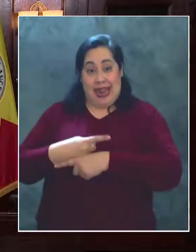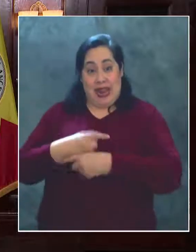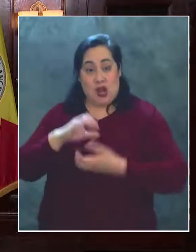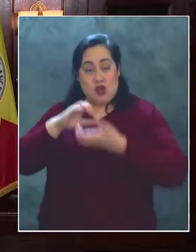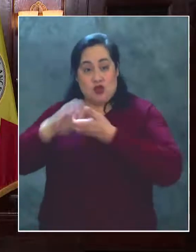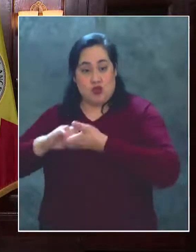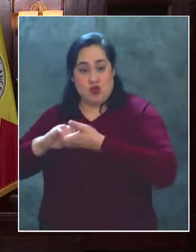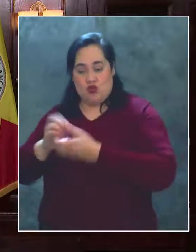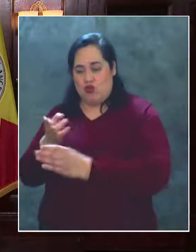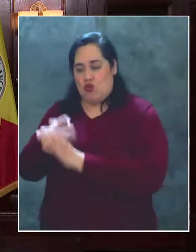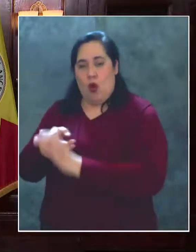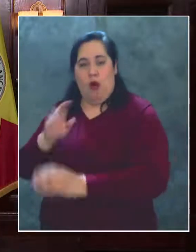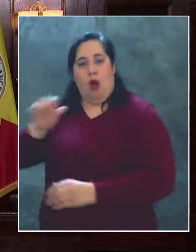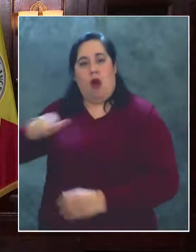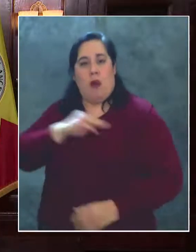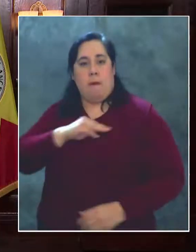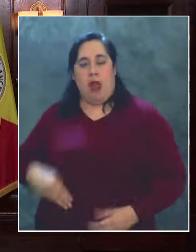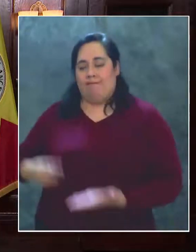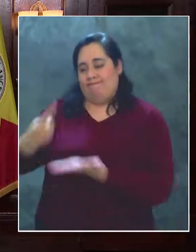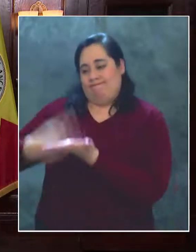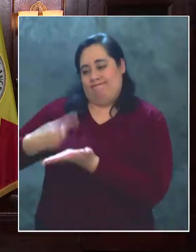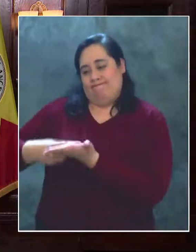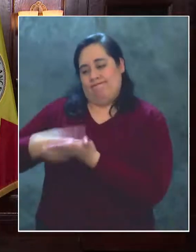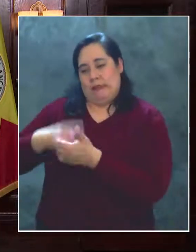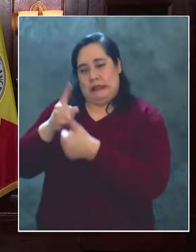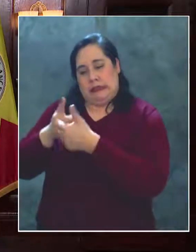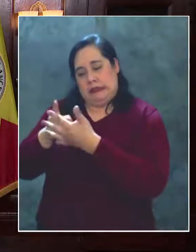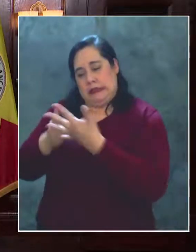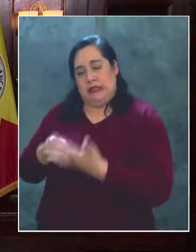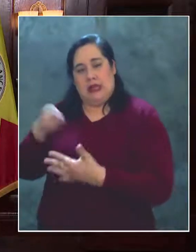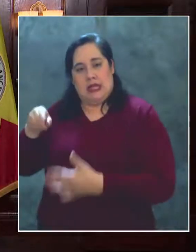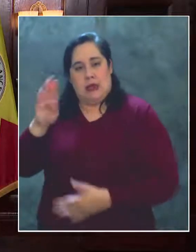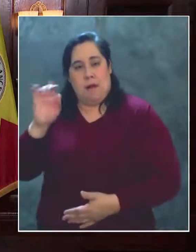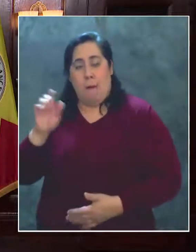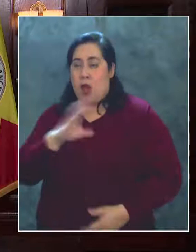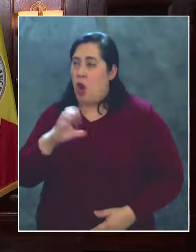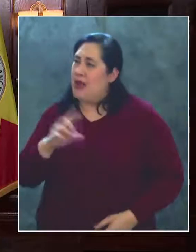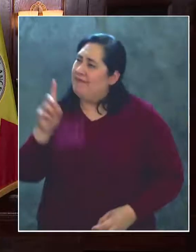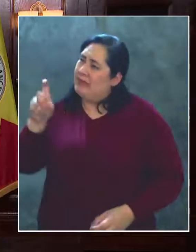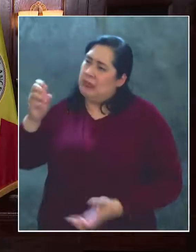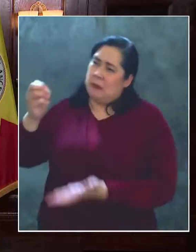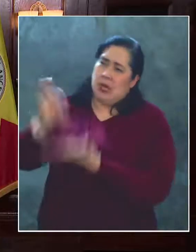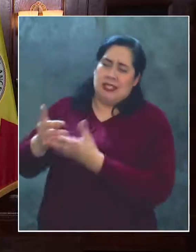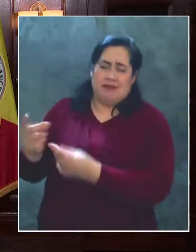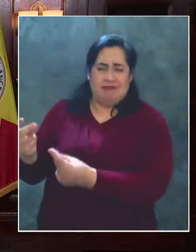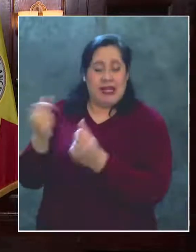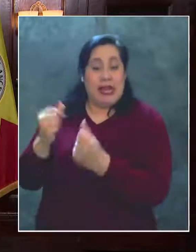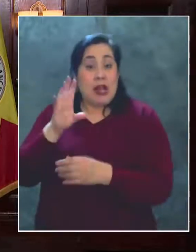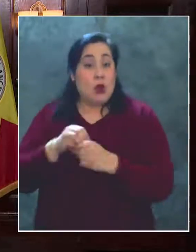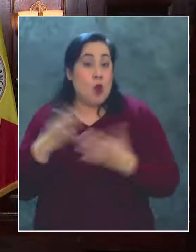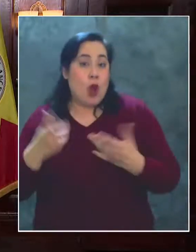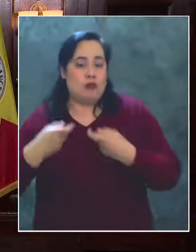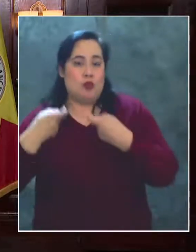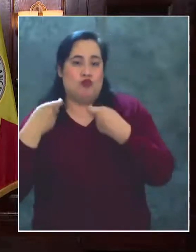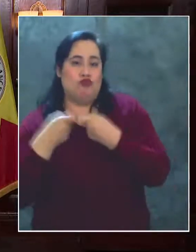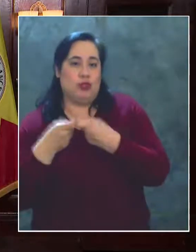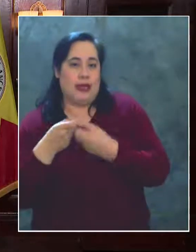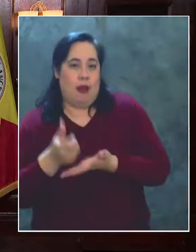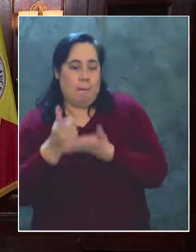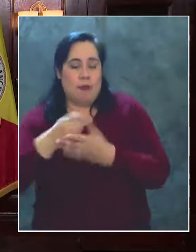DETAILS OF THIS BILL. AND CONGRESS NEEDS THIS PASSED IMMEDIATELY T.INCLUDES UTILITY